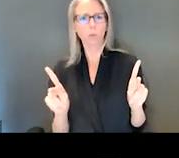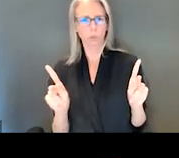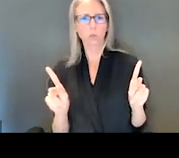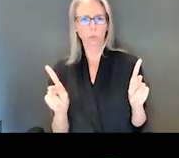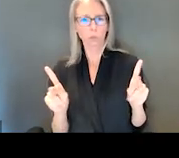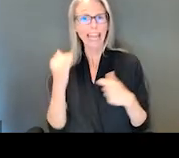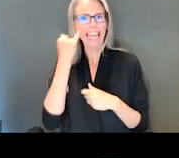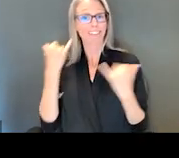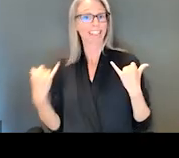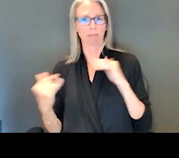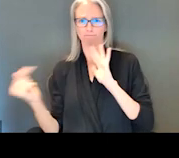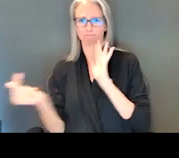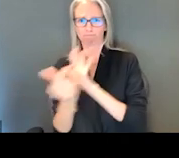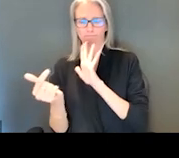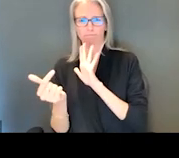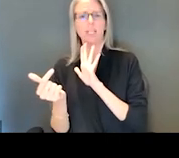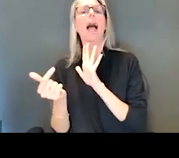new standard.